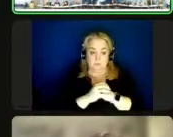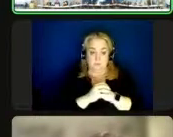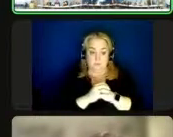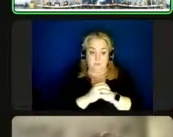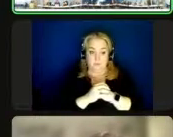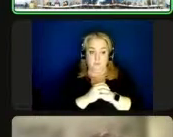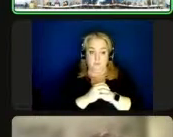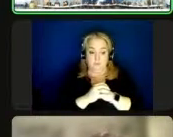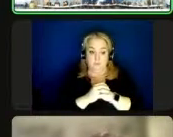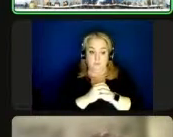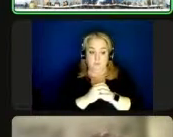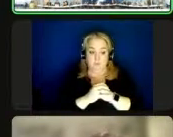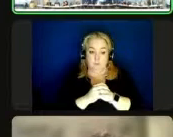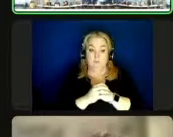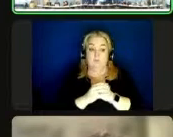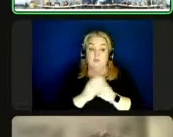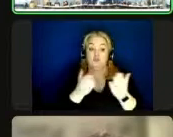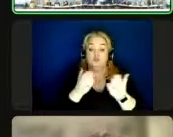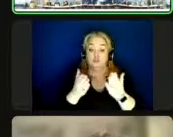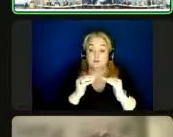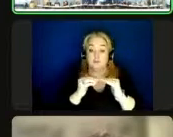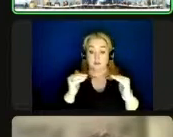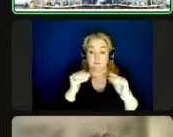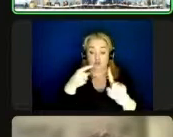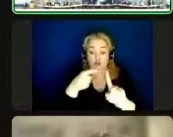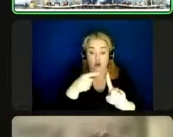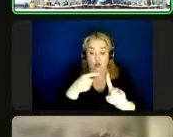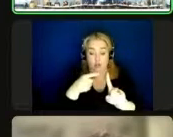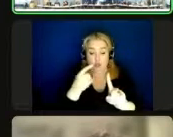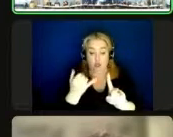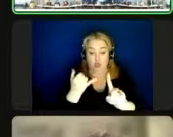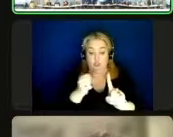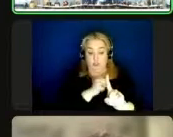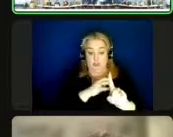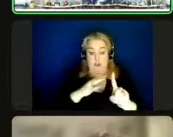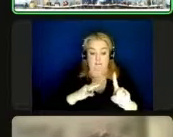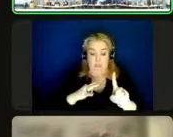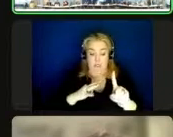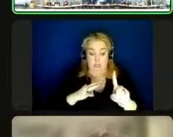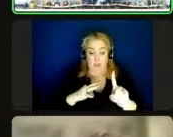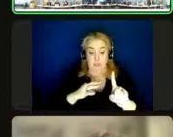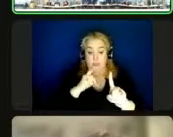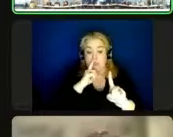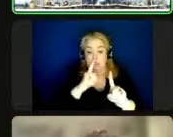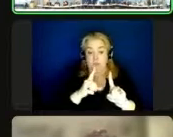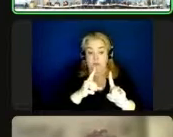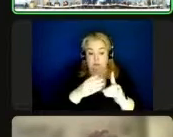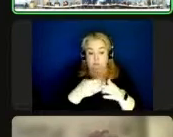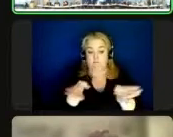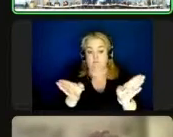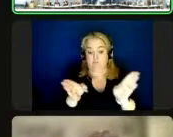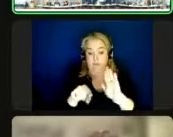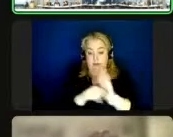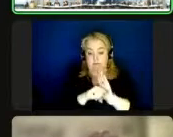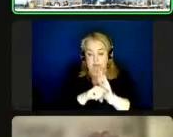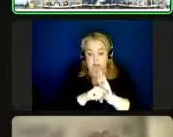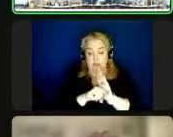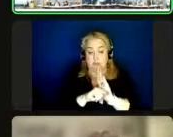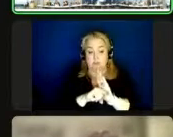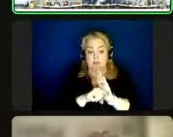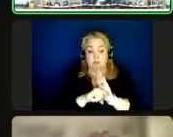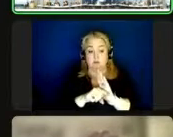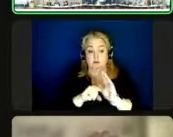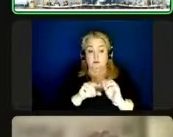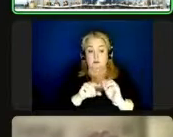THE CITY COUNCIL WITH MIKE FOR